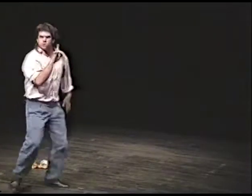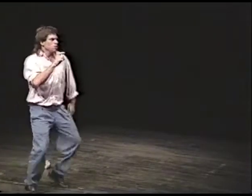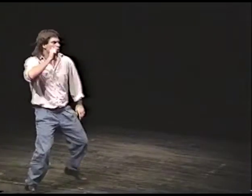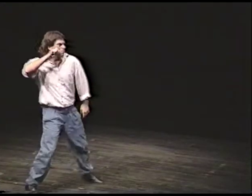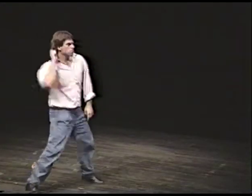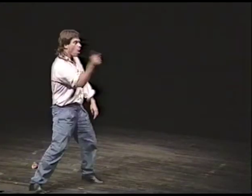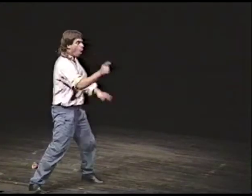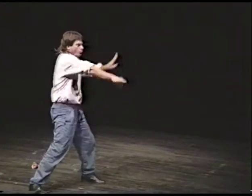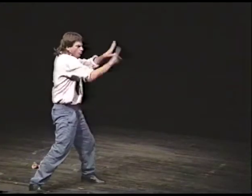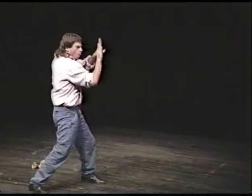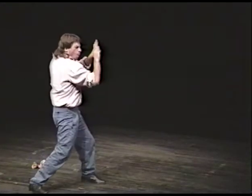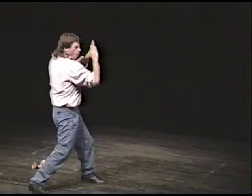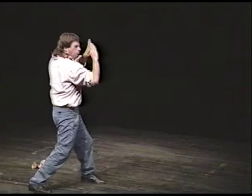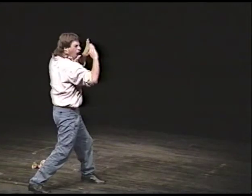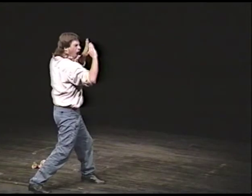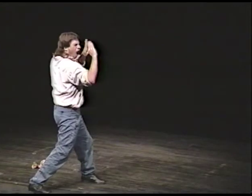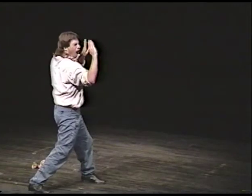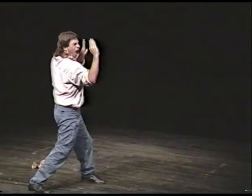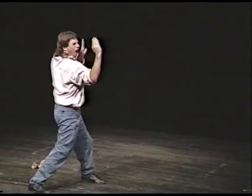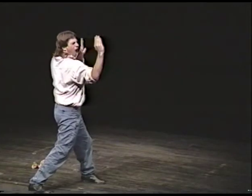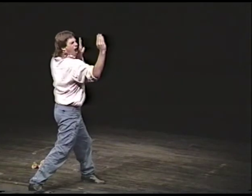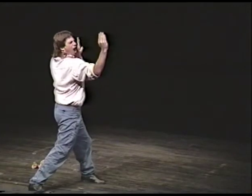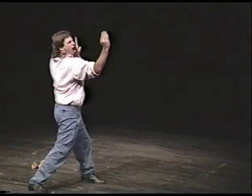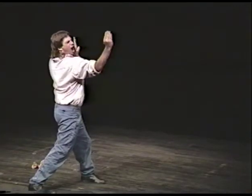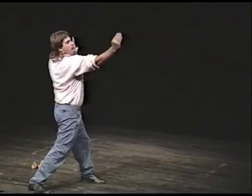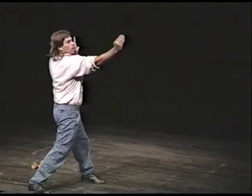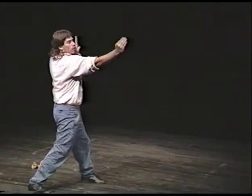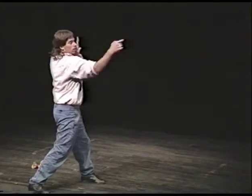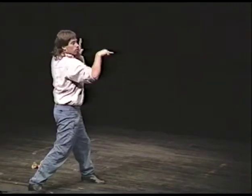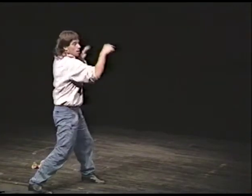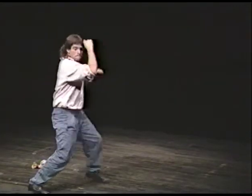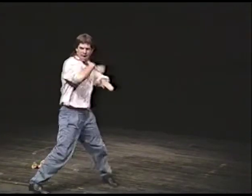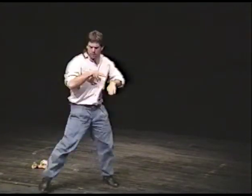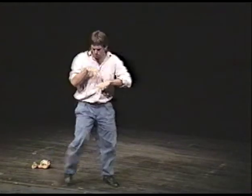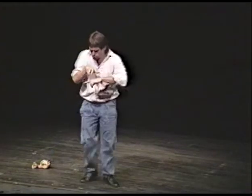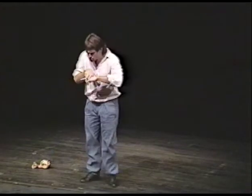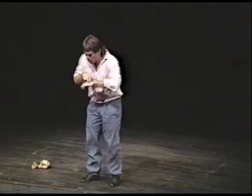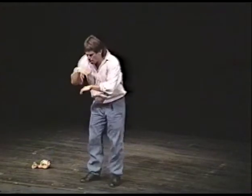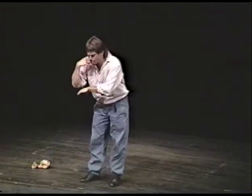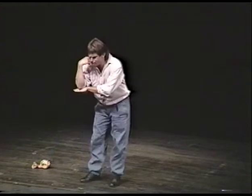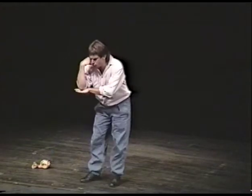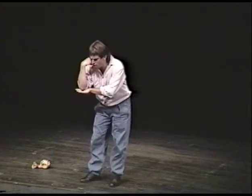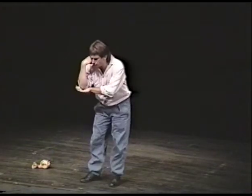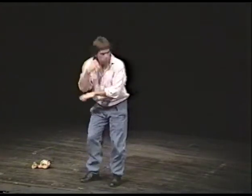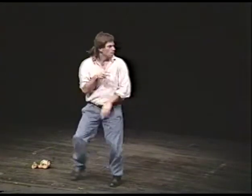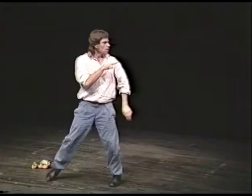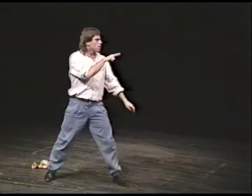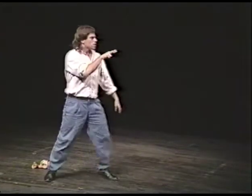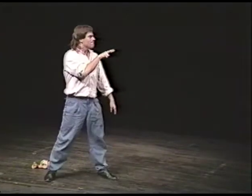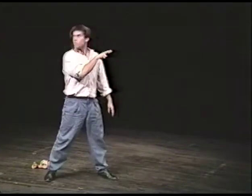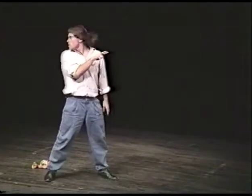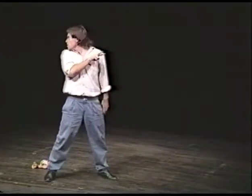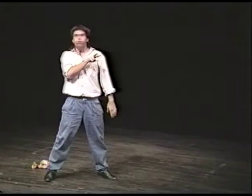while escapee comes to a huge, green wall with a man behind the counter.